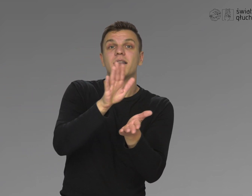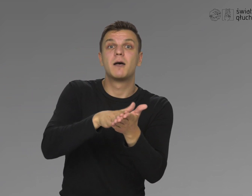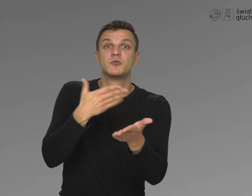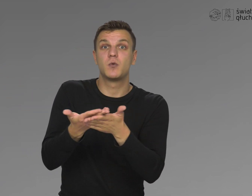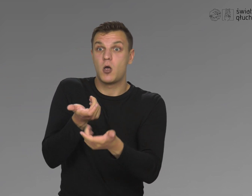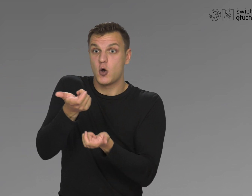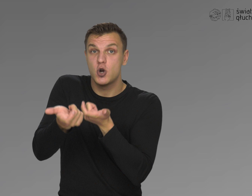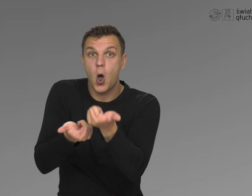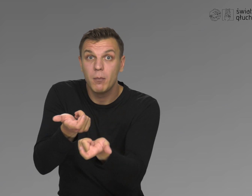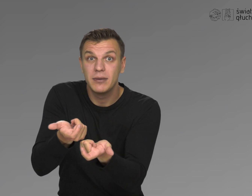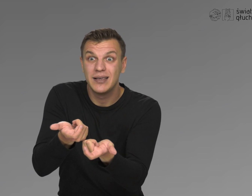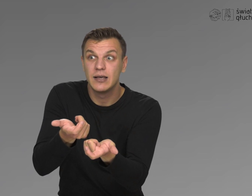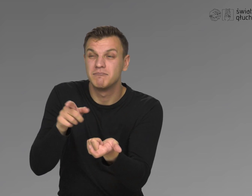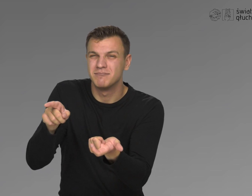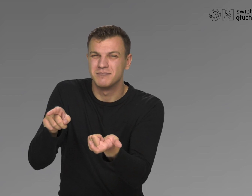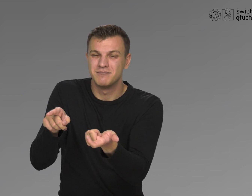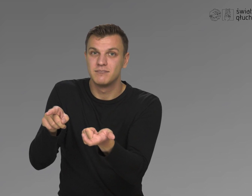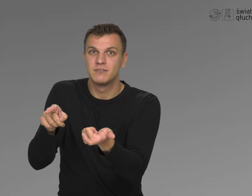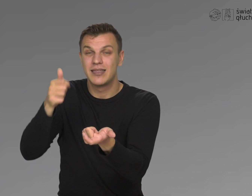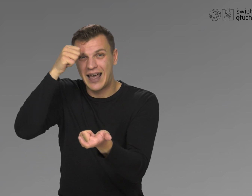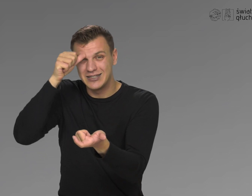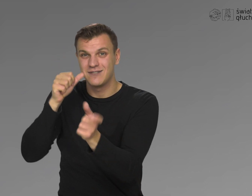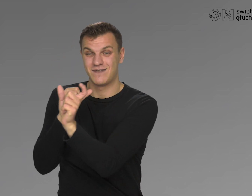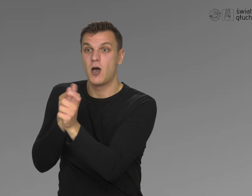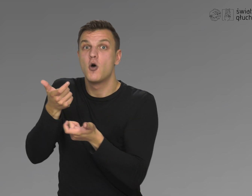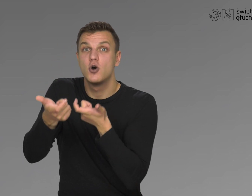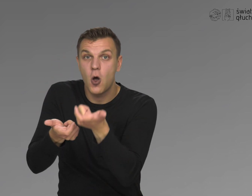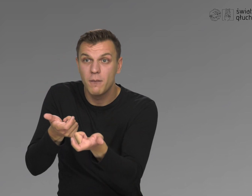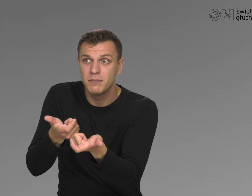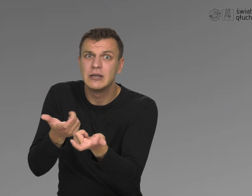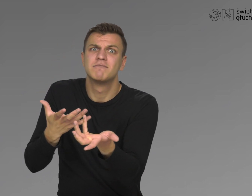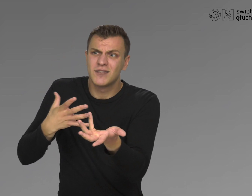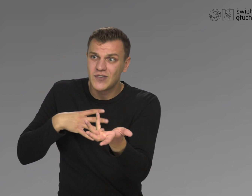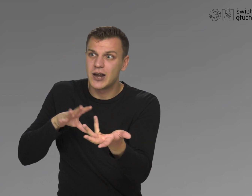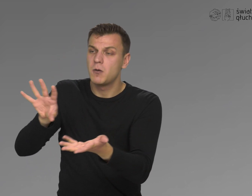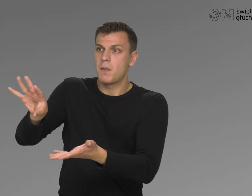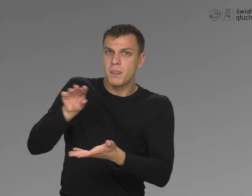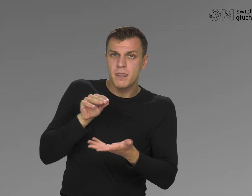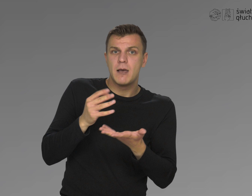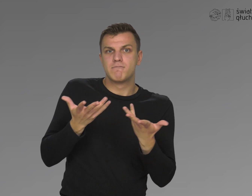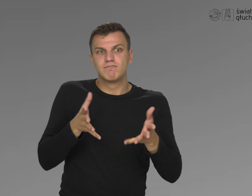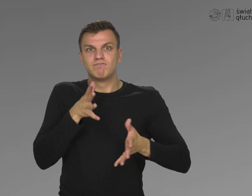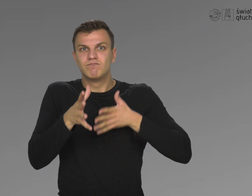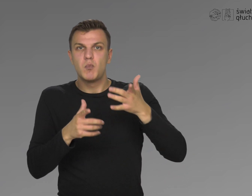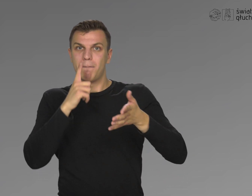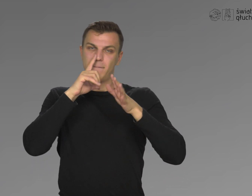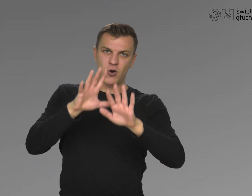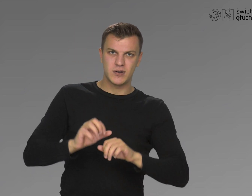For example, does it involve a specific action? It’s worth showing that action.